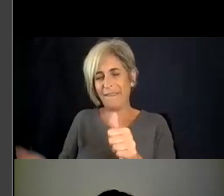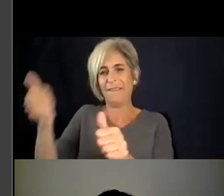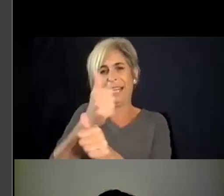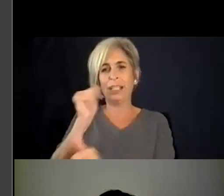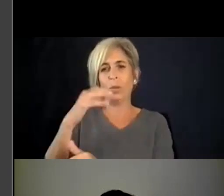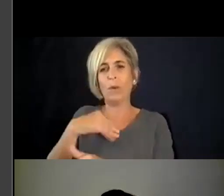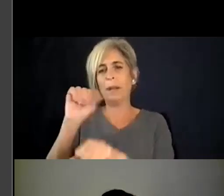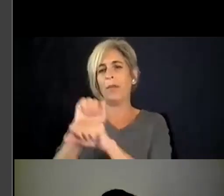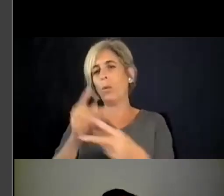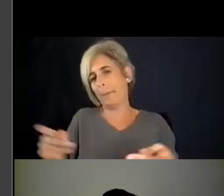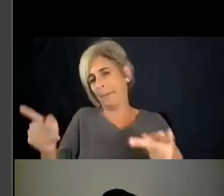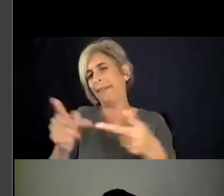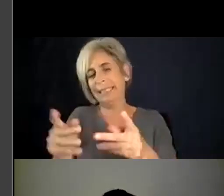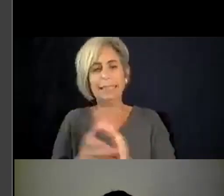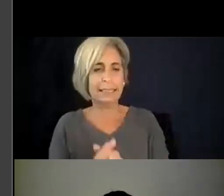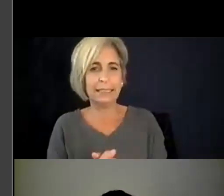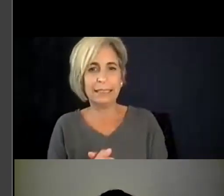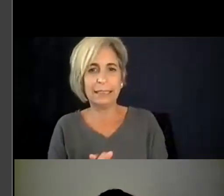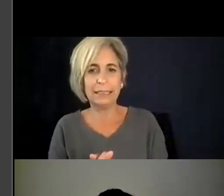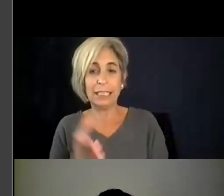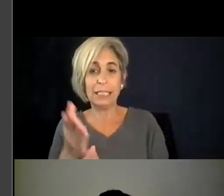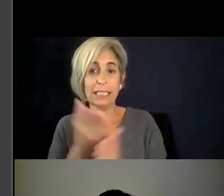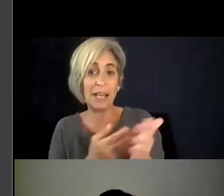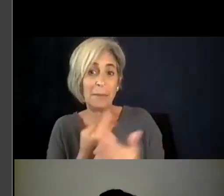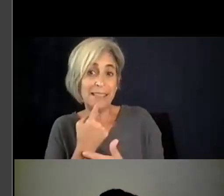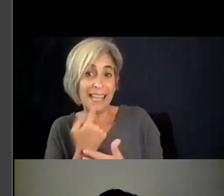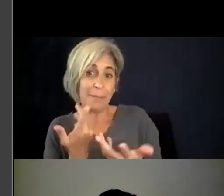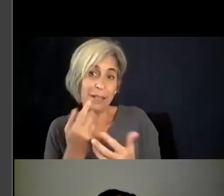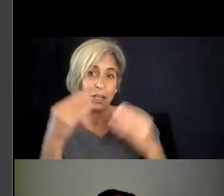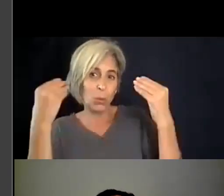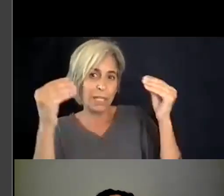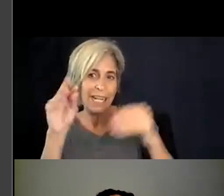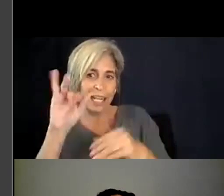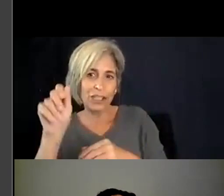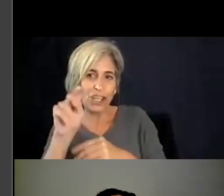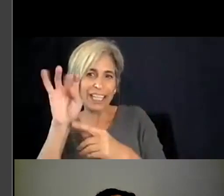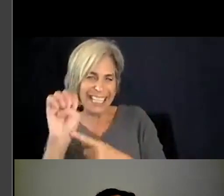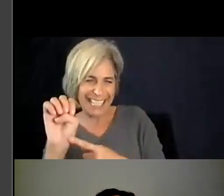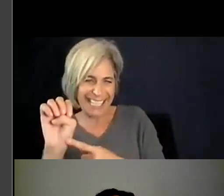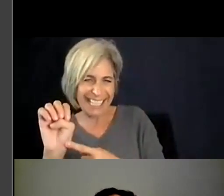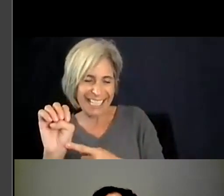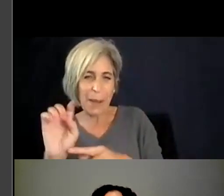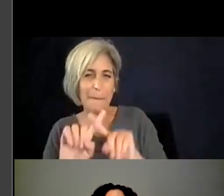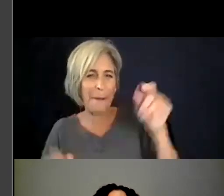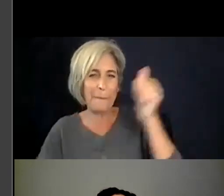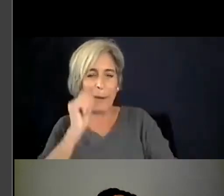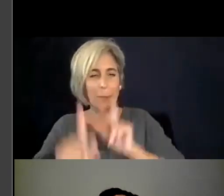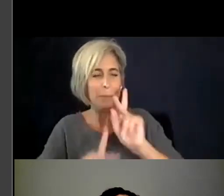Some even call me a bit of a retail industry junkie but, what most people likely don't know about me is that I